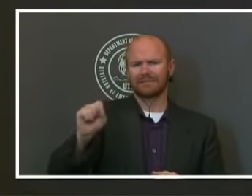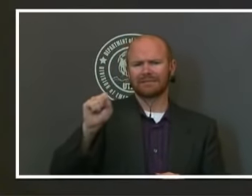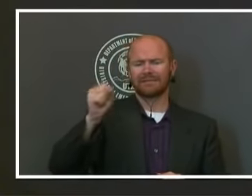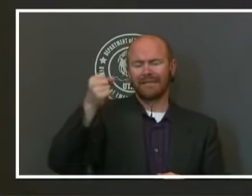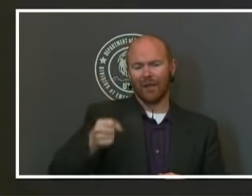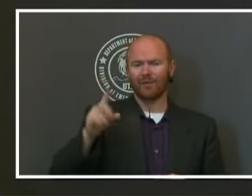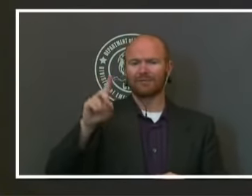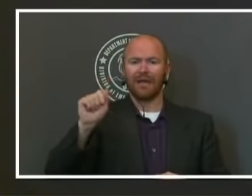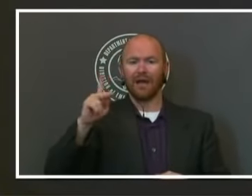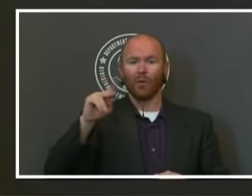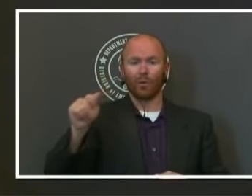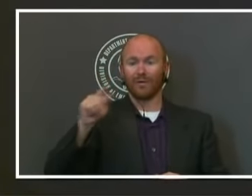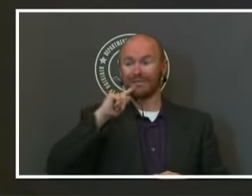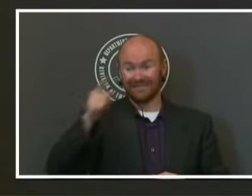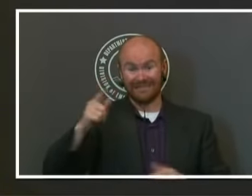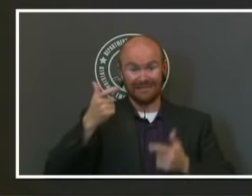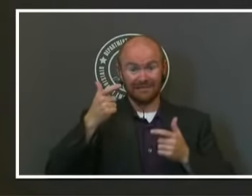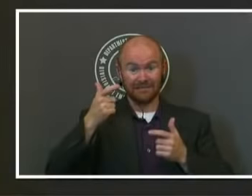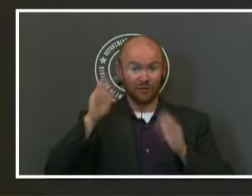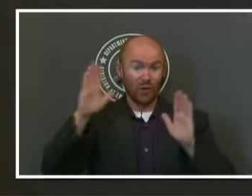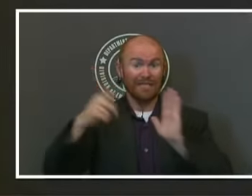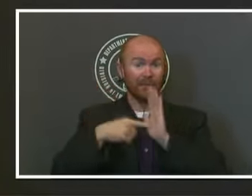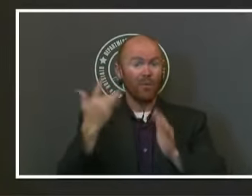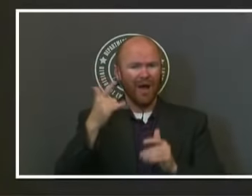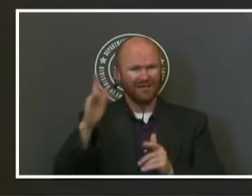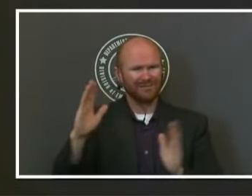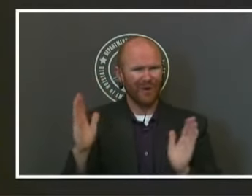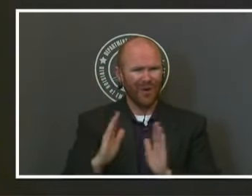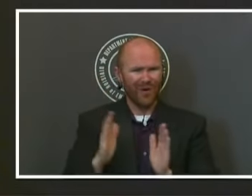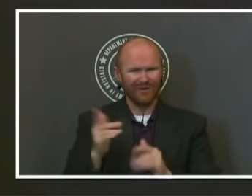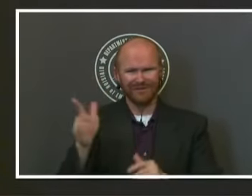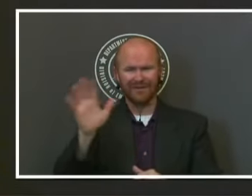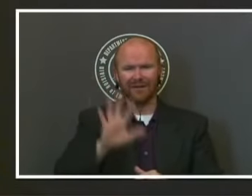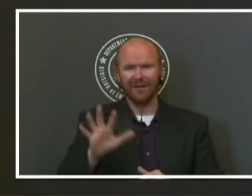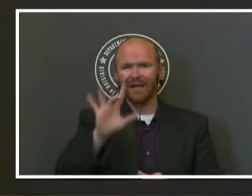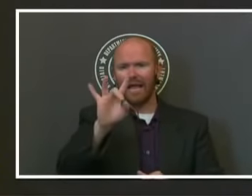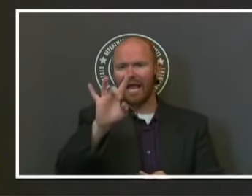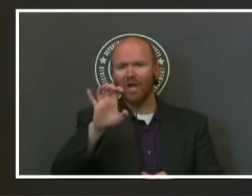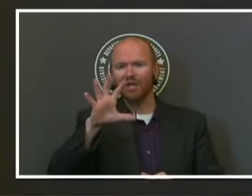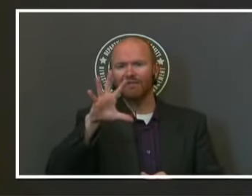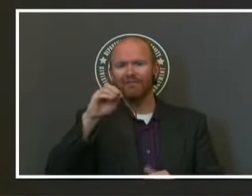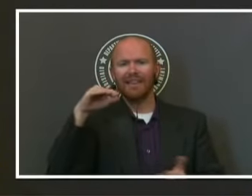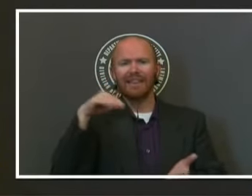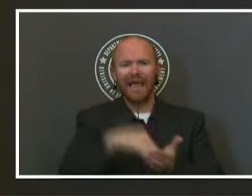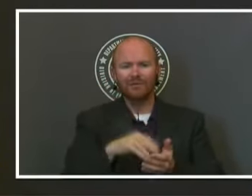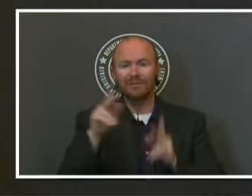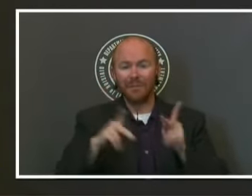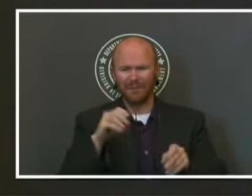to mention other smaller in size about a hundred fifty thousand